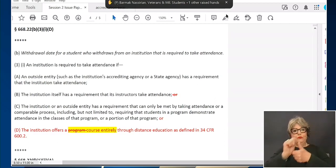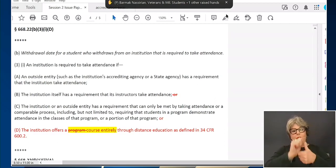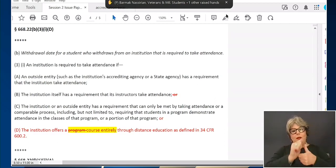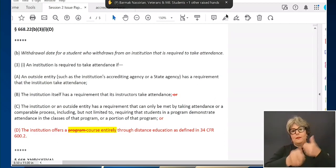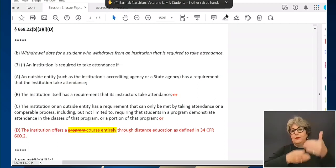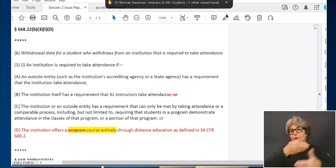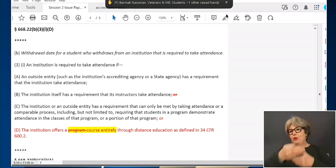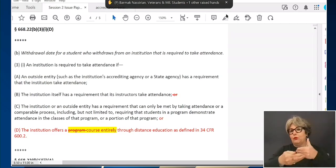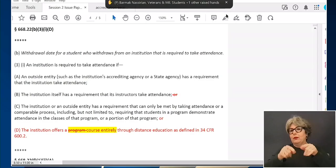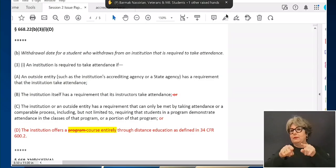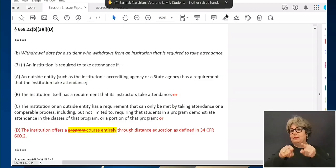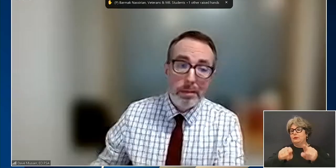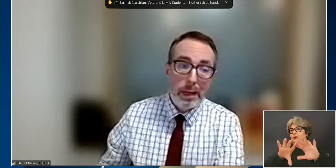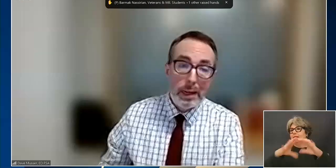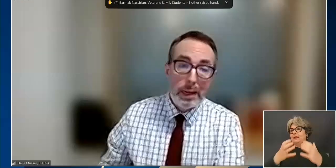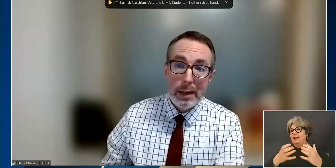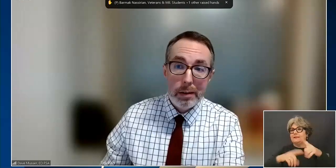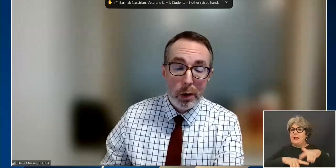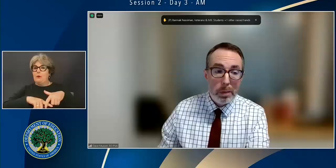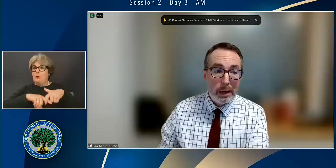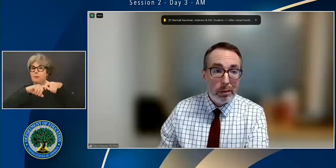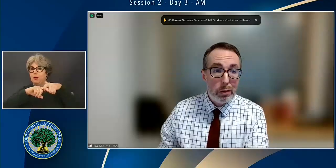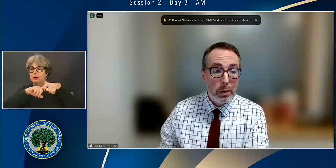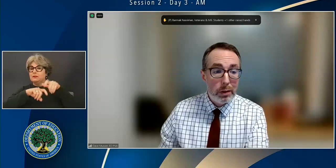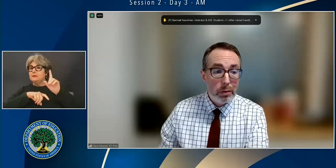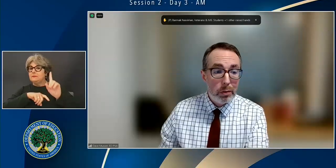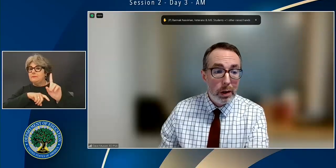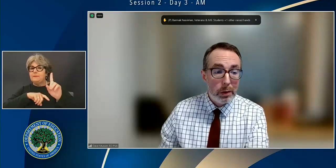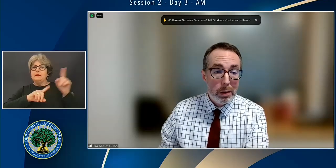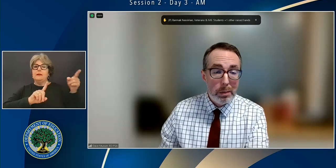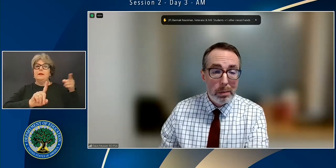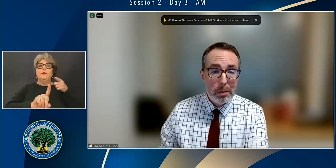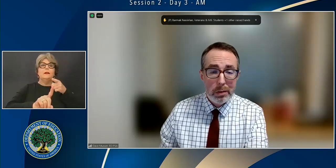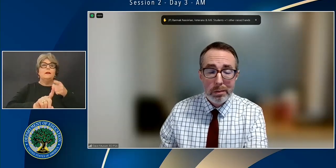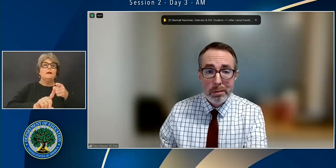So I'll pause there and go back to other committee members.